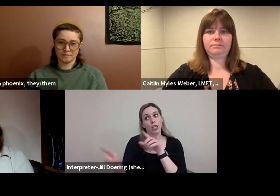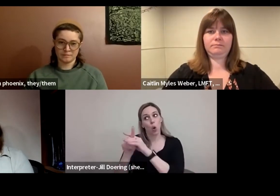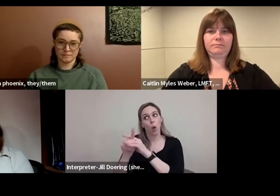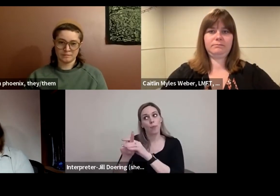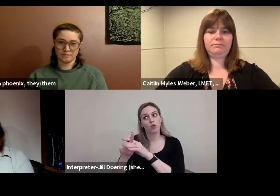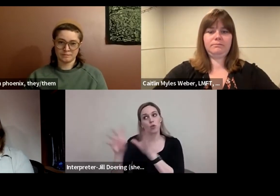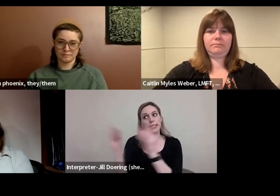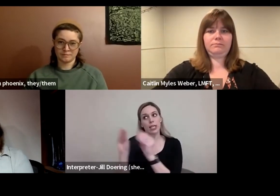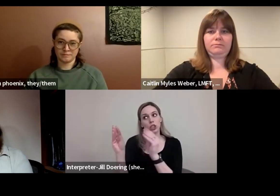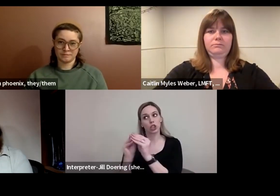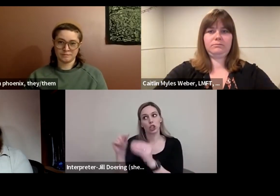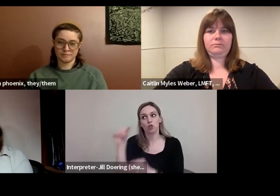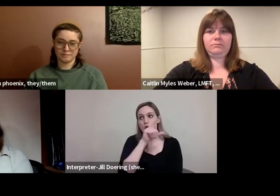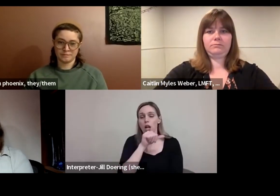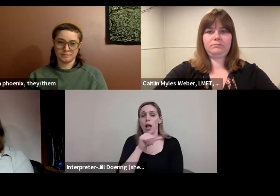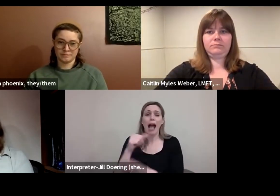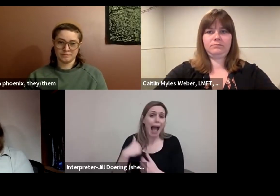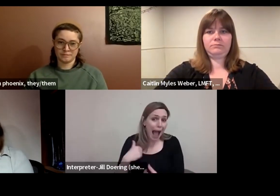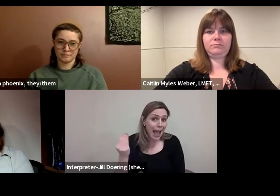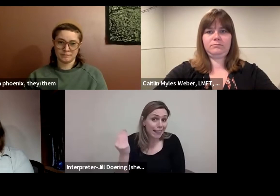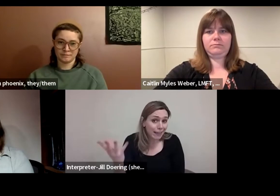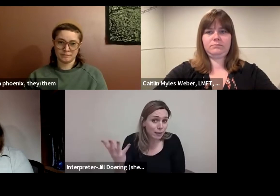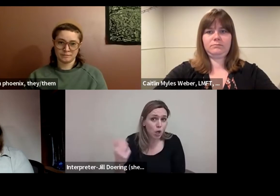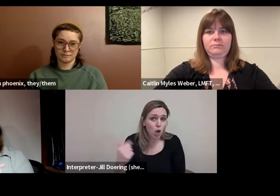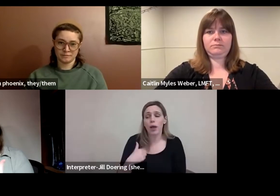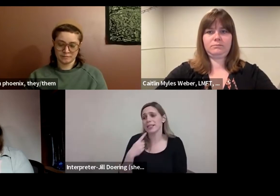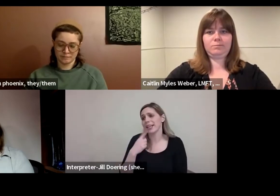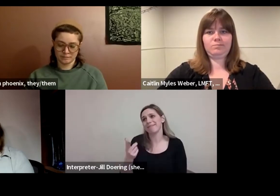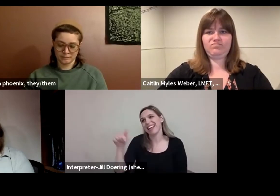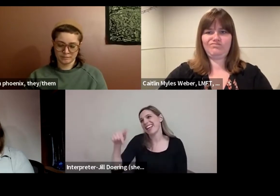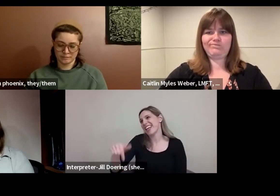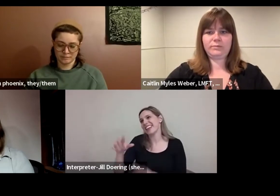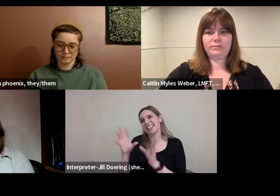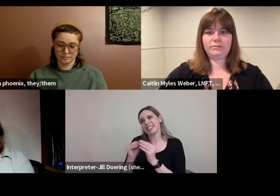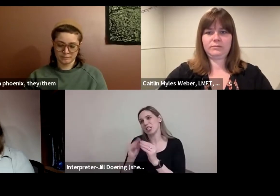as productive session anymore if you want to cancel now and come back sober next time, you can,